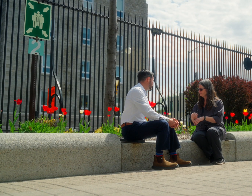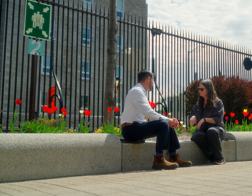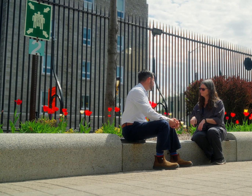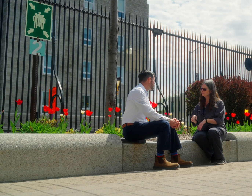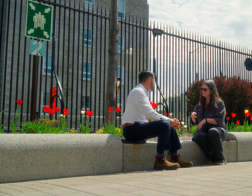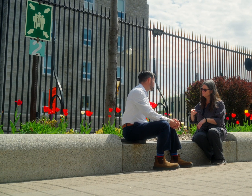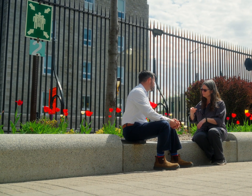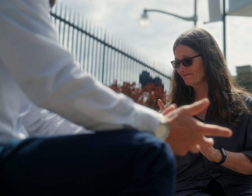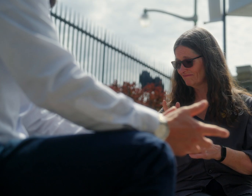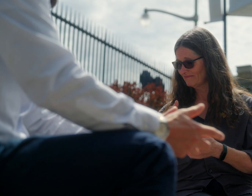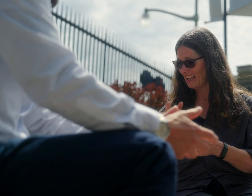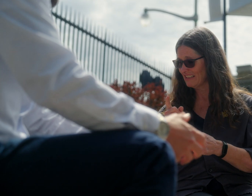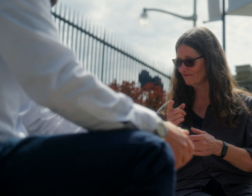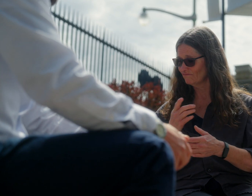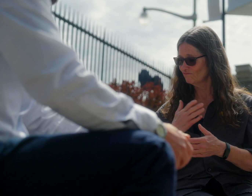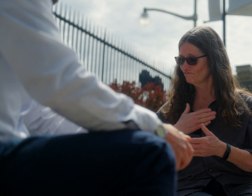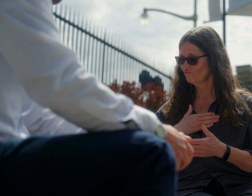I absolutely love VRI On-Demand.